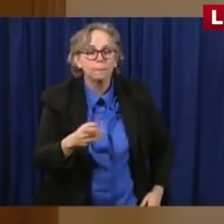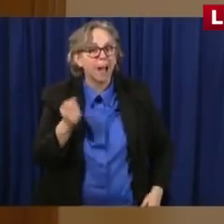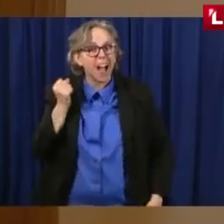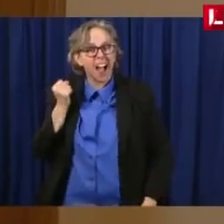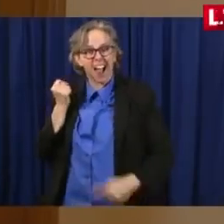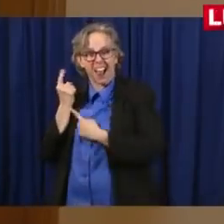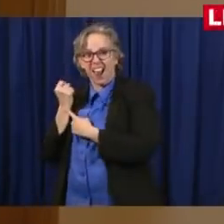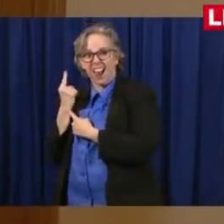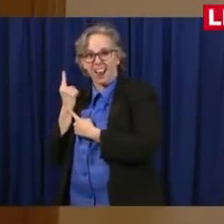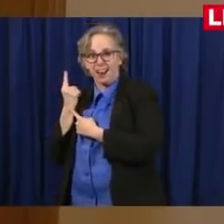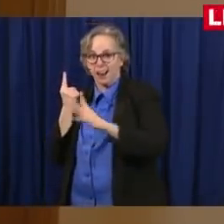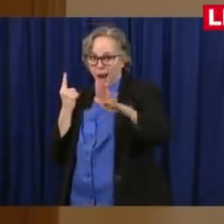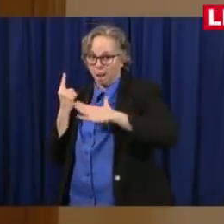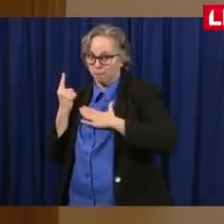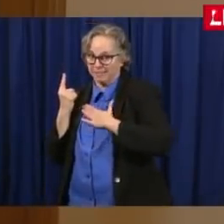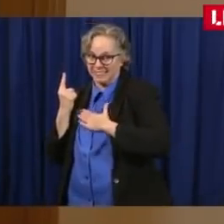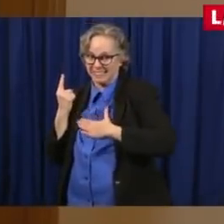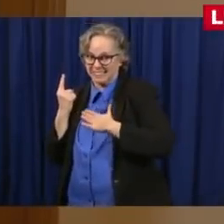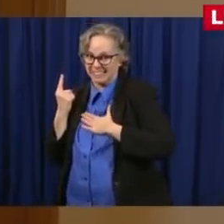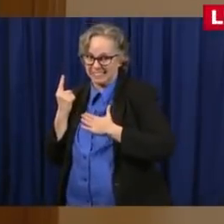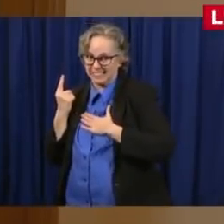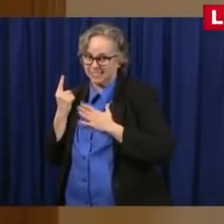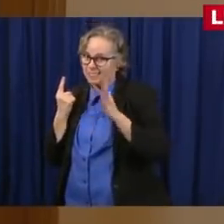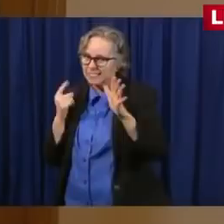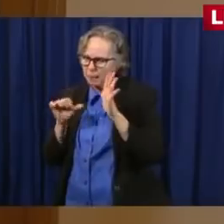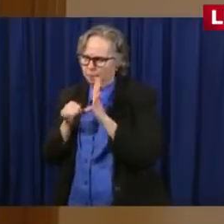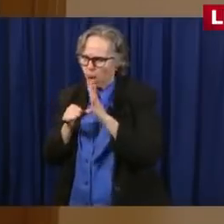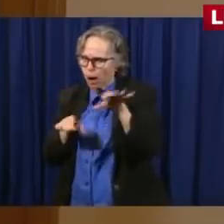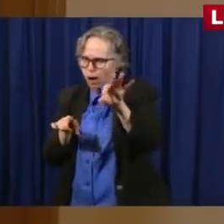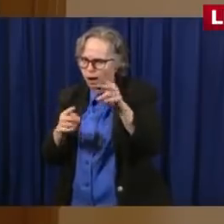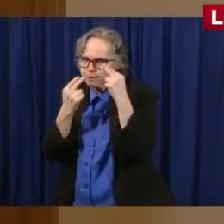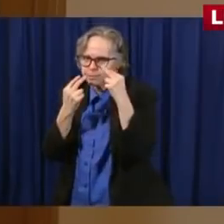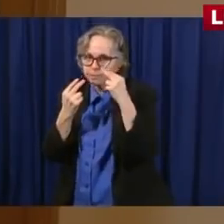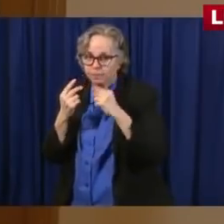THIS IS HOW YOU HAVE SAVED LIVES.